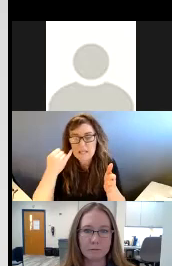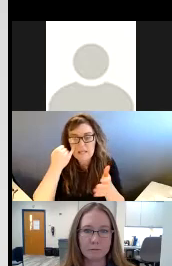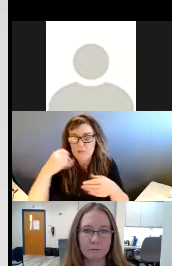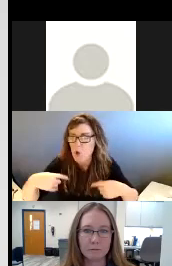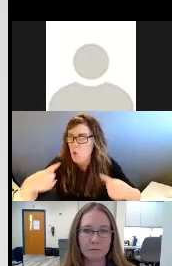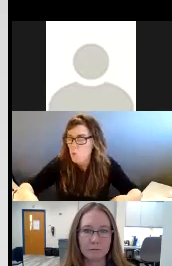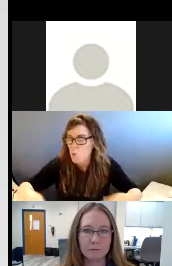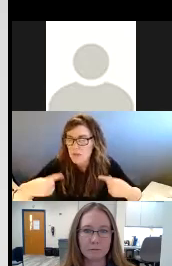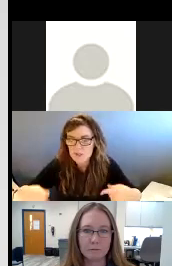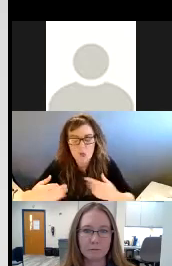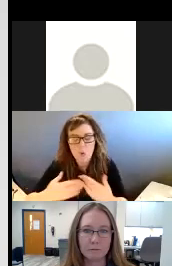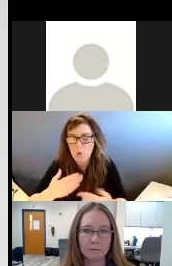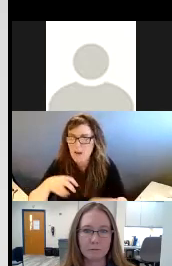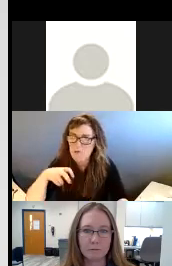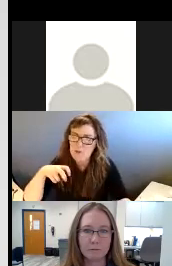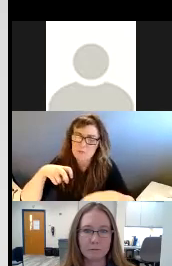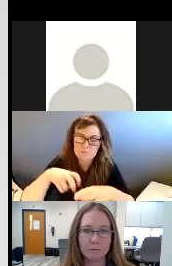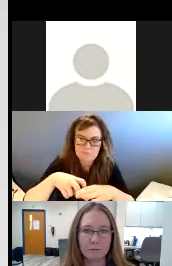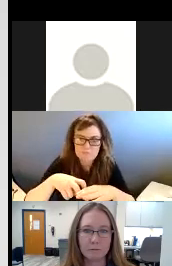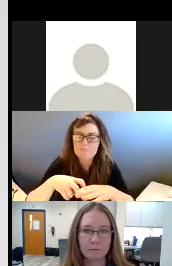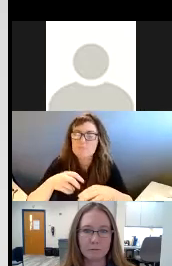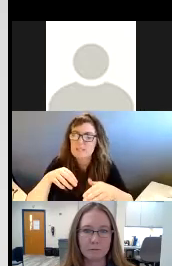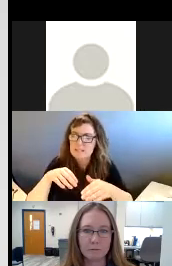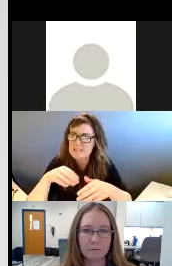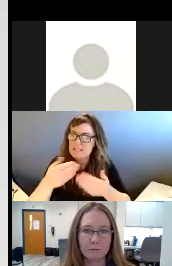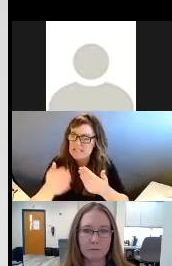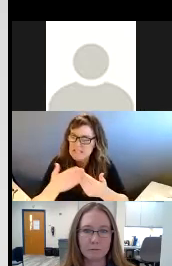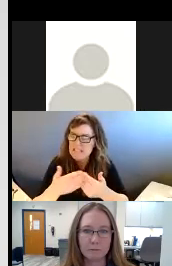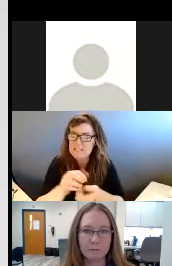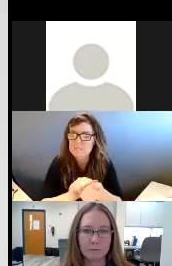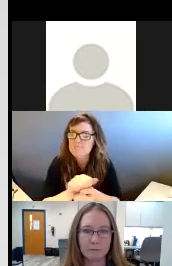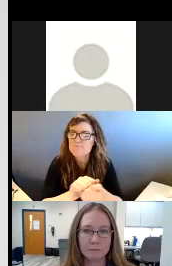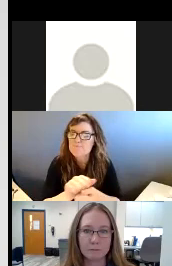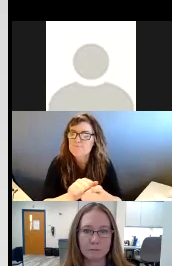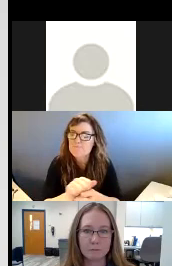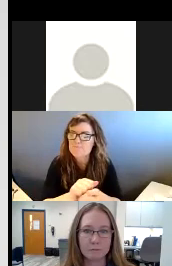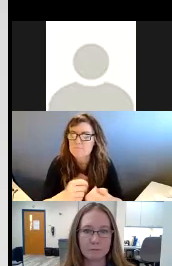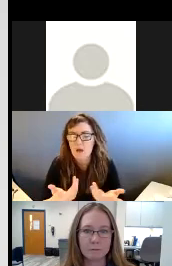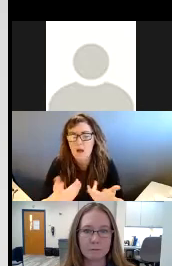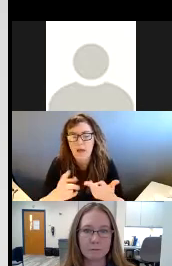WANTED TO MAKE SURE THE PATIENT COULD ACCESS THE SINK. AND THE TOILET NEEDED TO BE MODIFY TO ALLOW